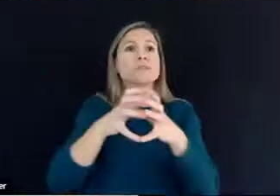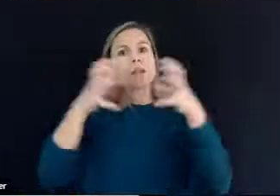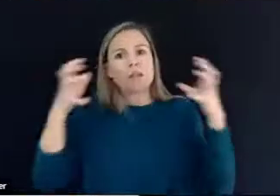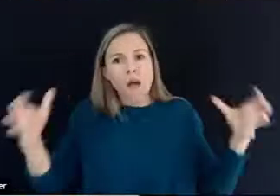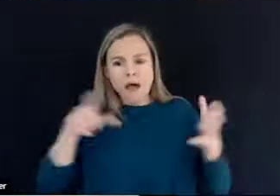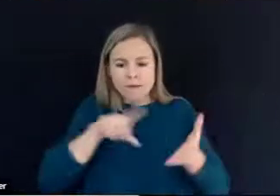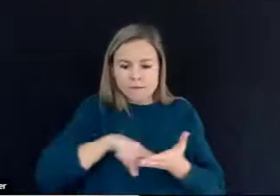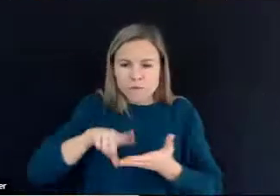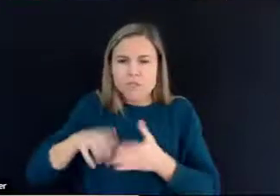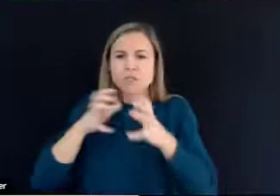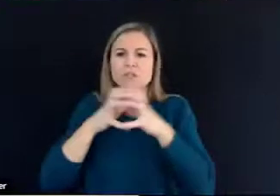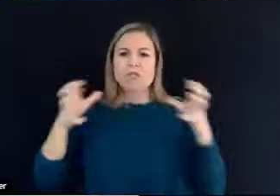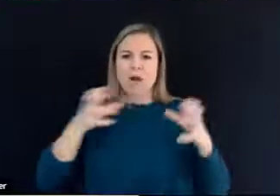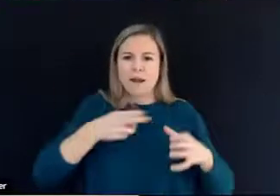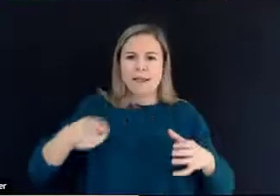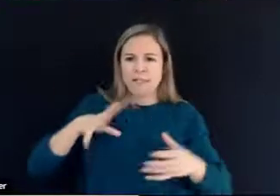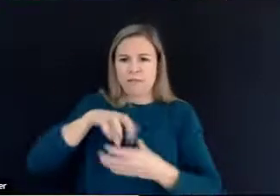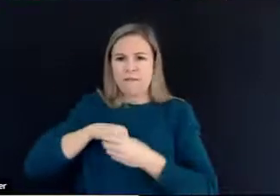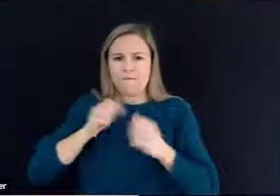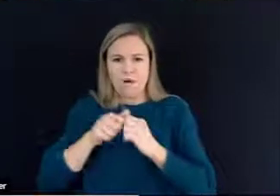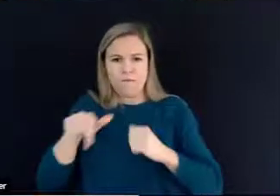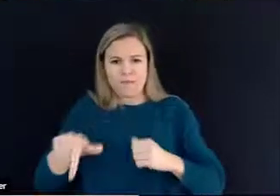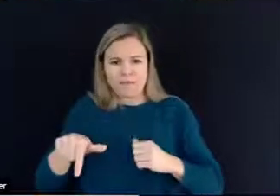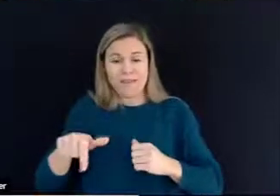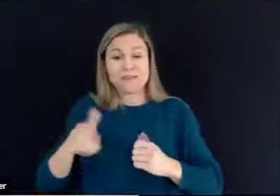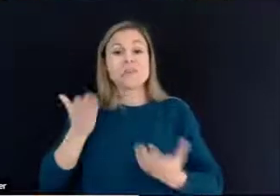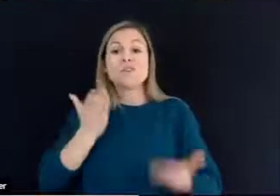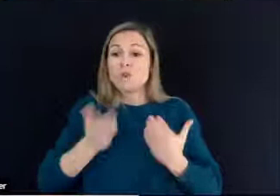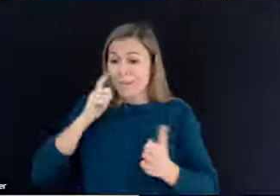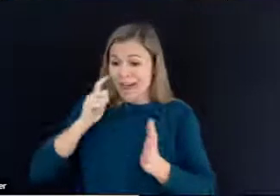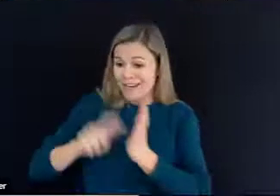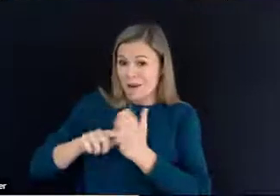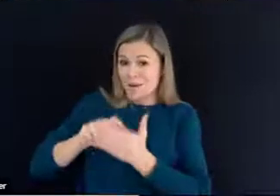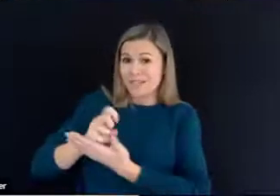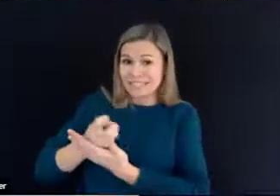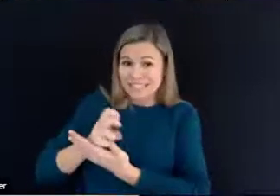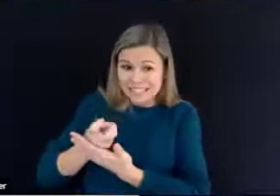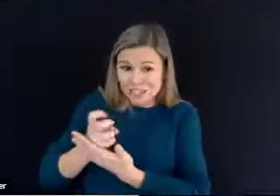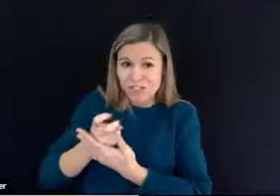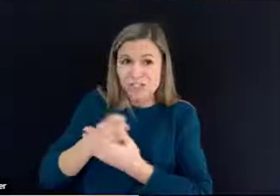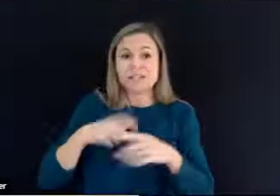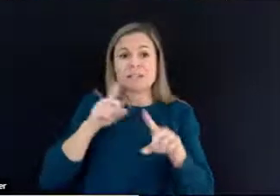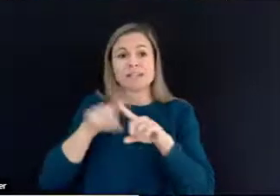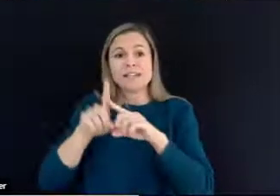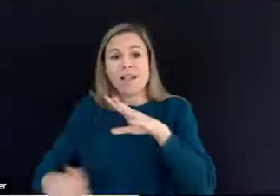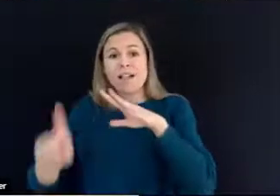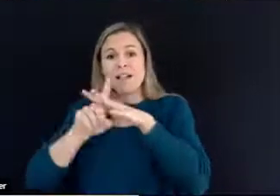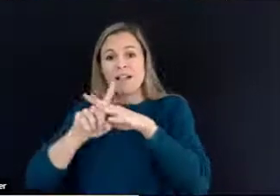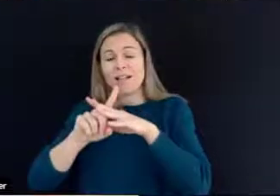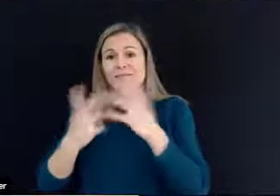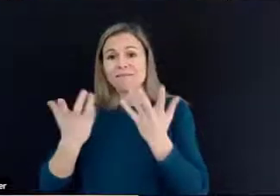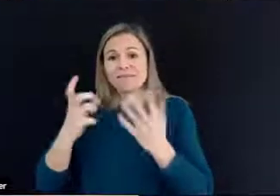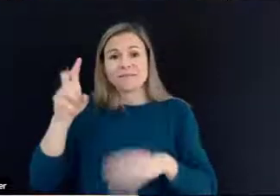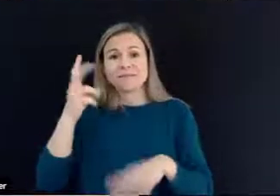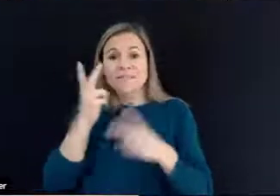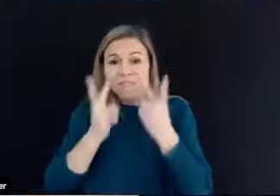So, you may see seizures, leukodystrophy, hearing and vision loss, the combined losses,